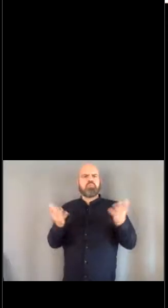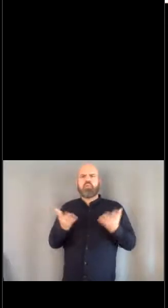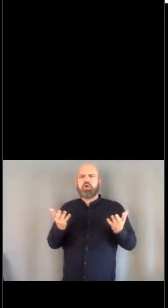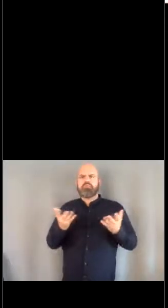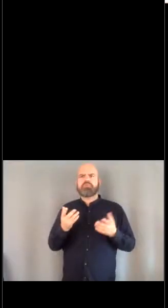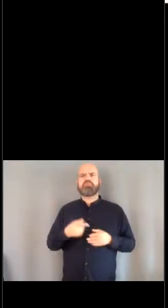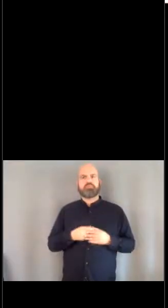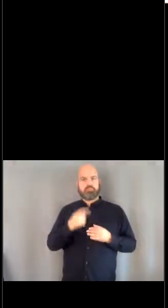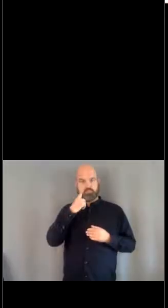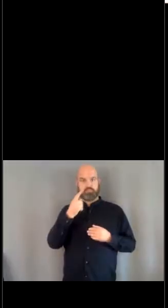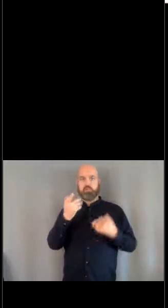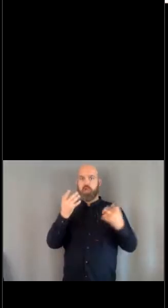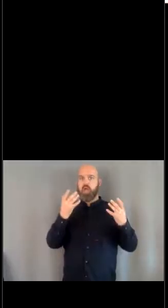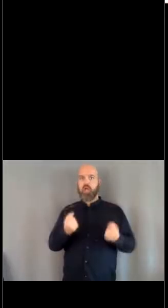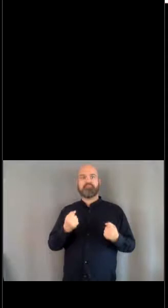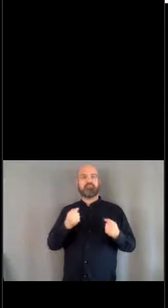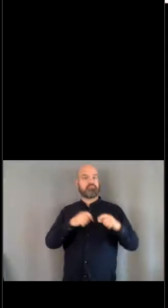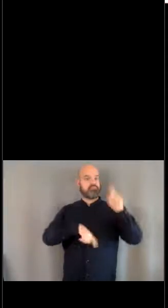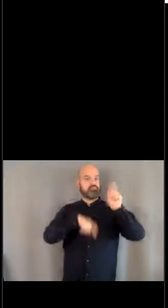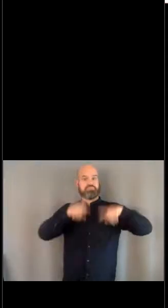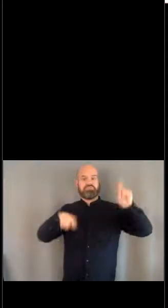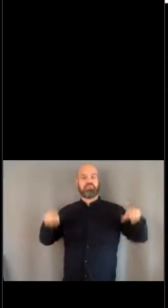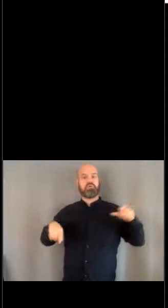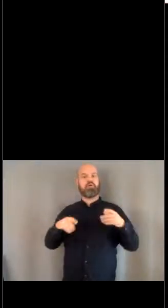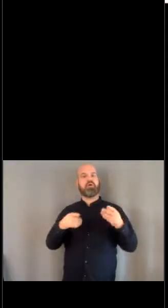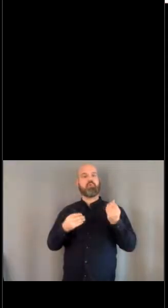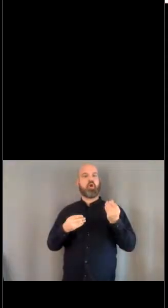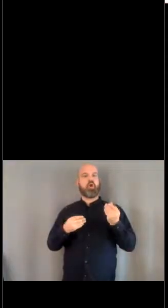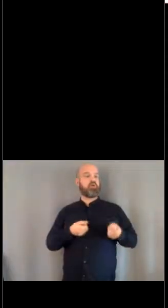Here we see three vary dramatically by the type of disability.